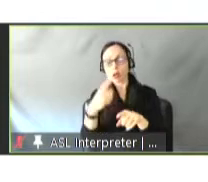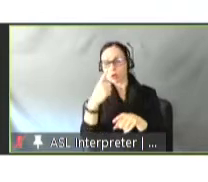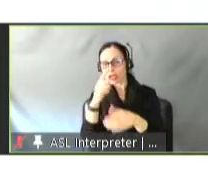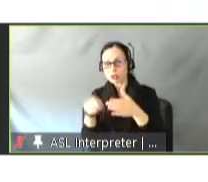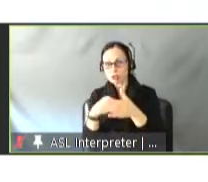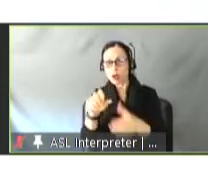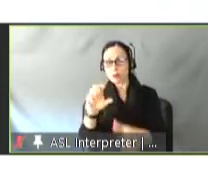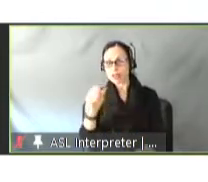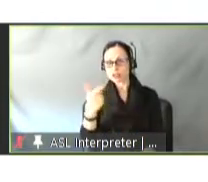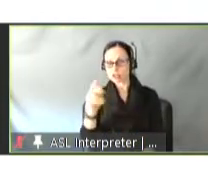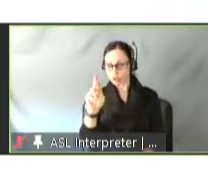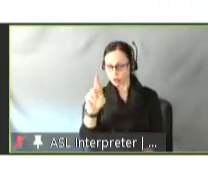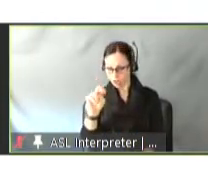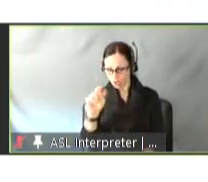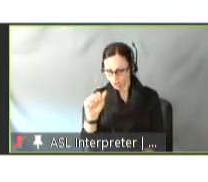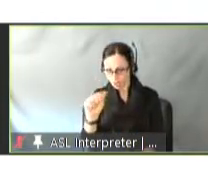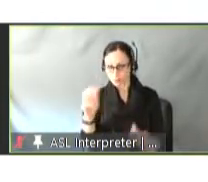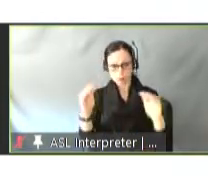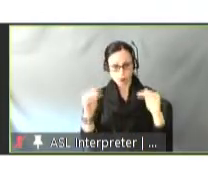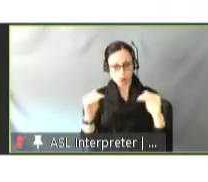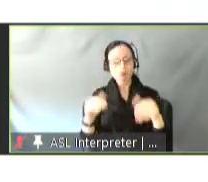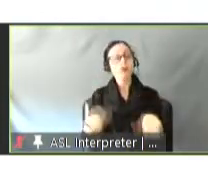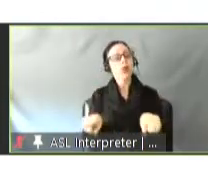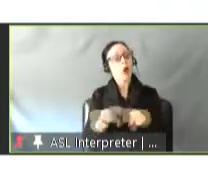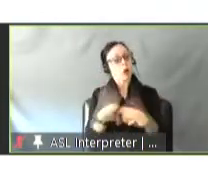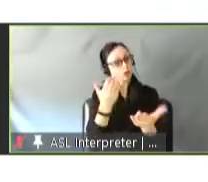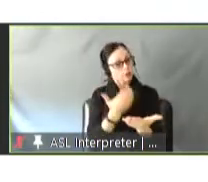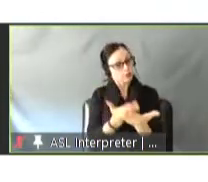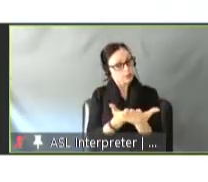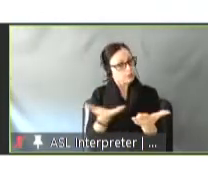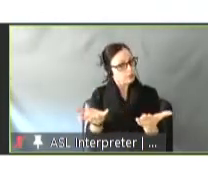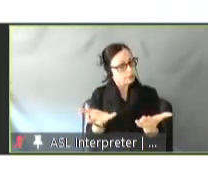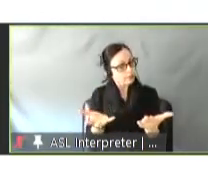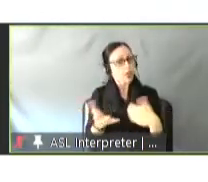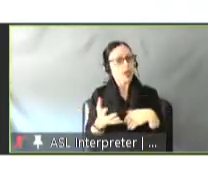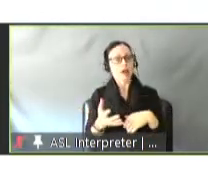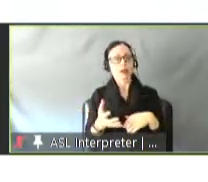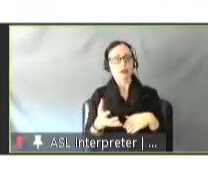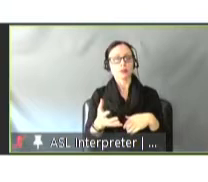Next. We were also able to show that there was kind of this one log